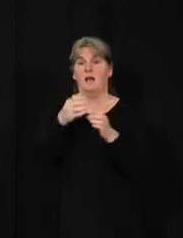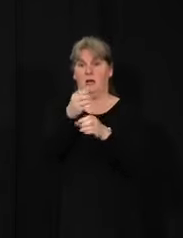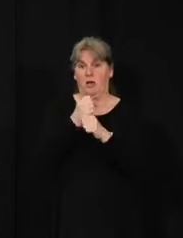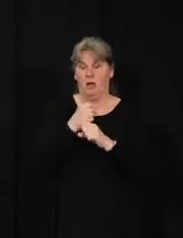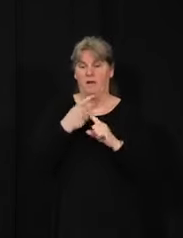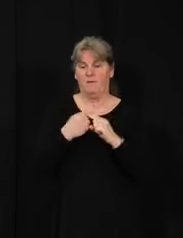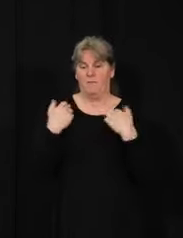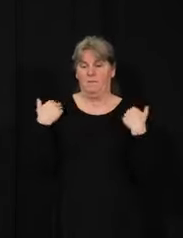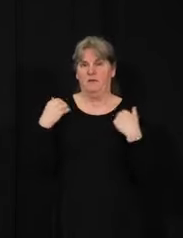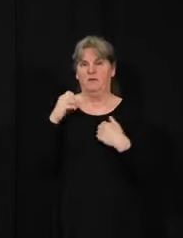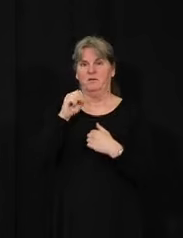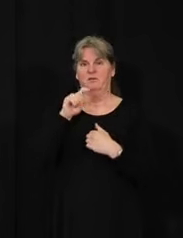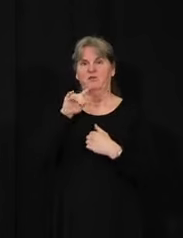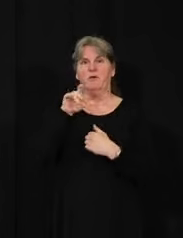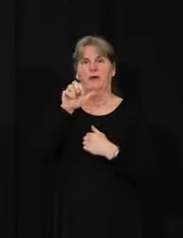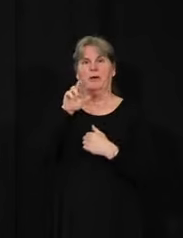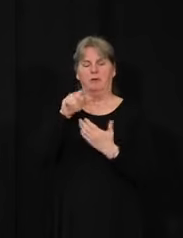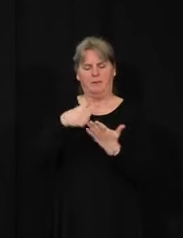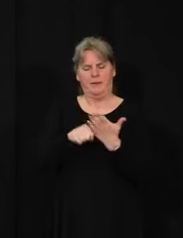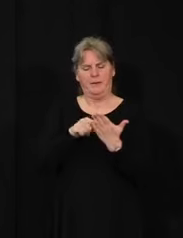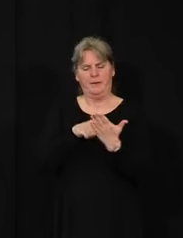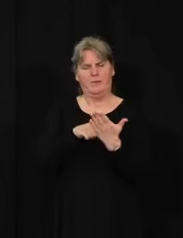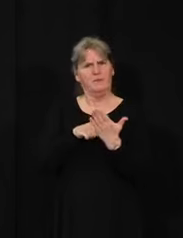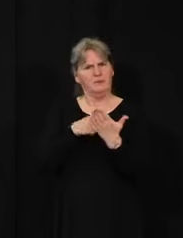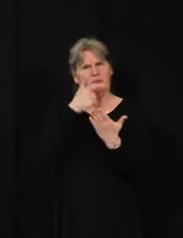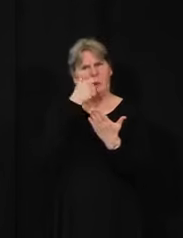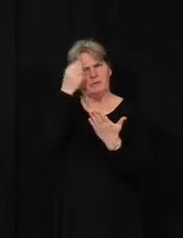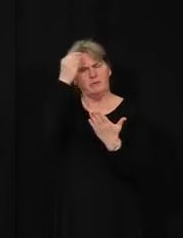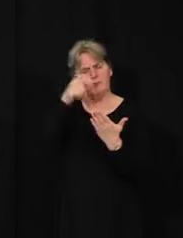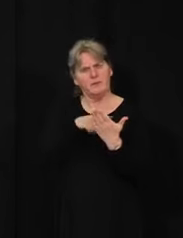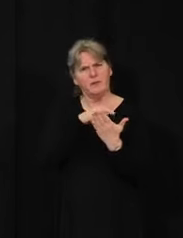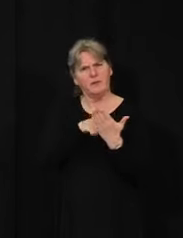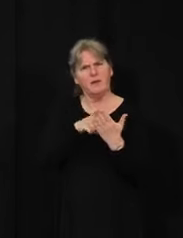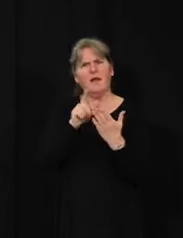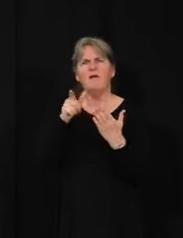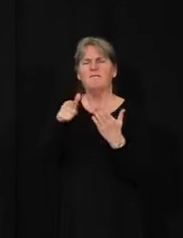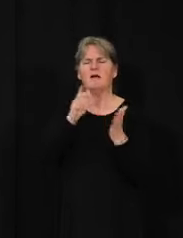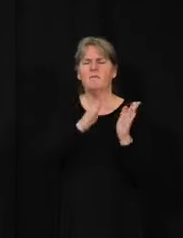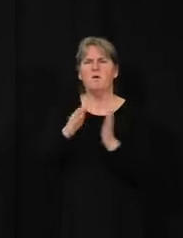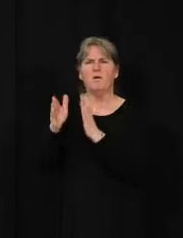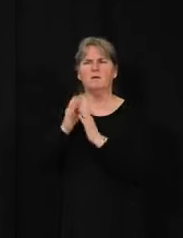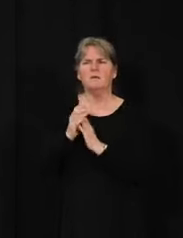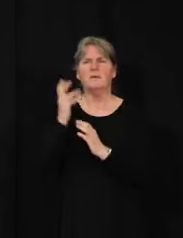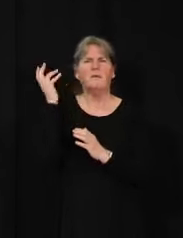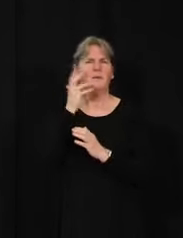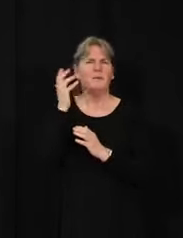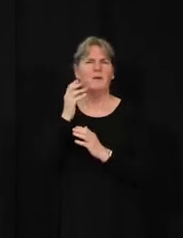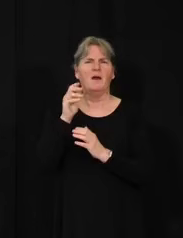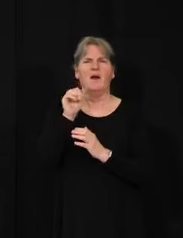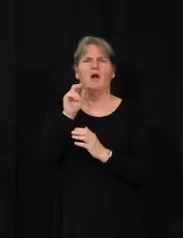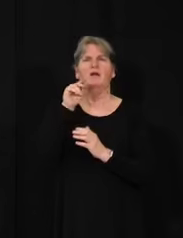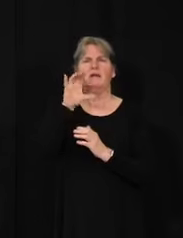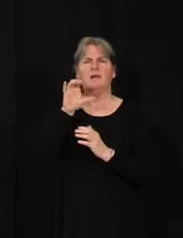striker, which is pretty interesting information. It was from the amazing organizers of the Arctic winter